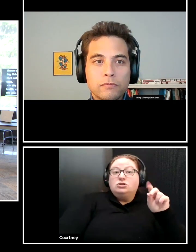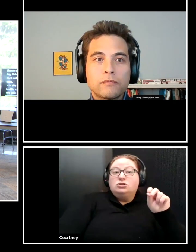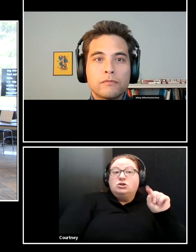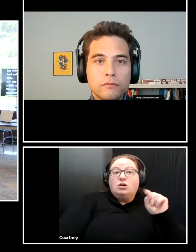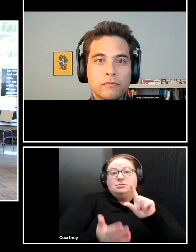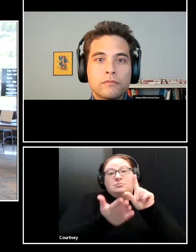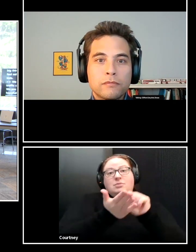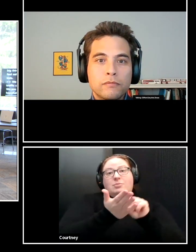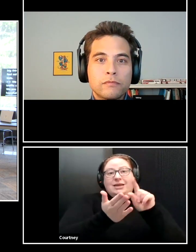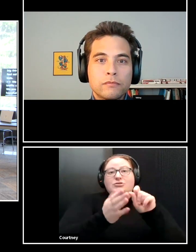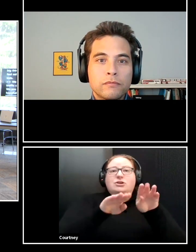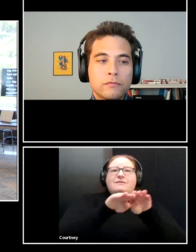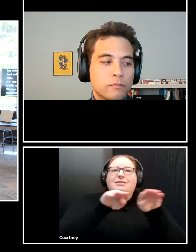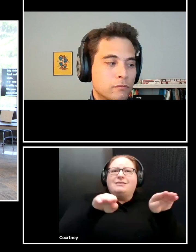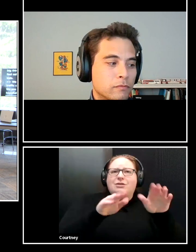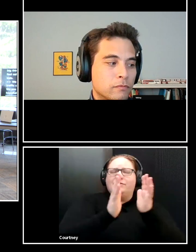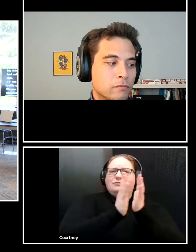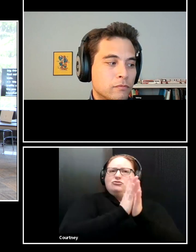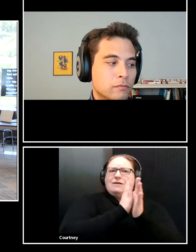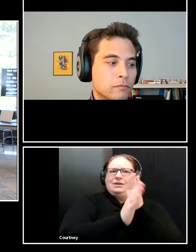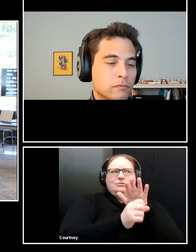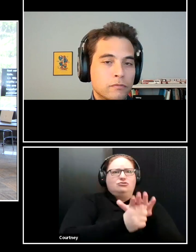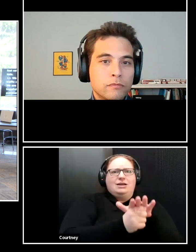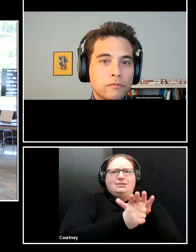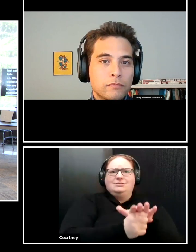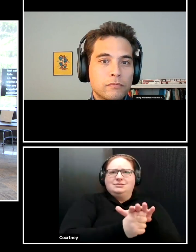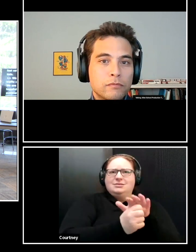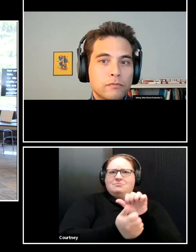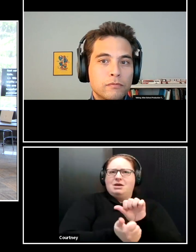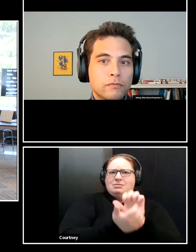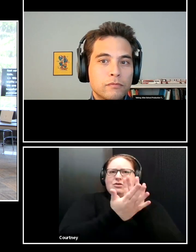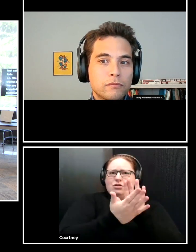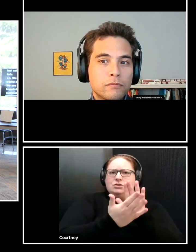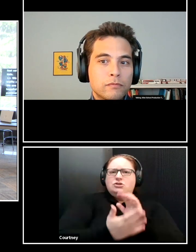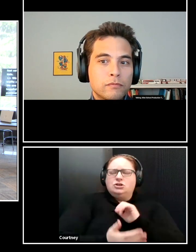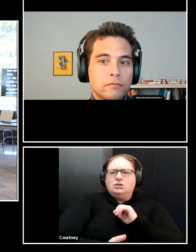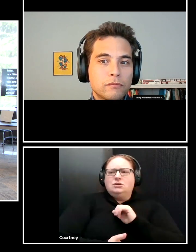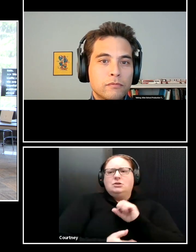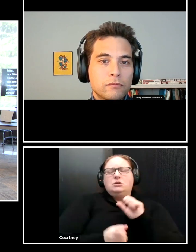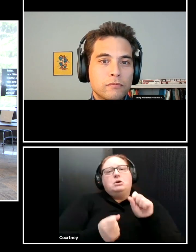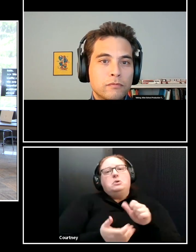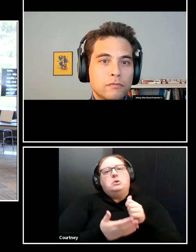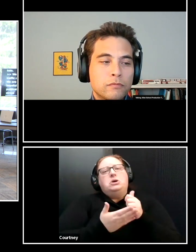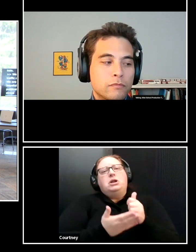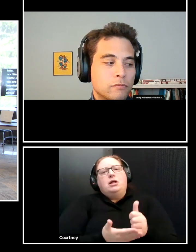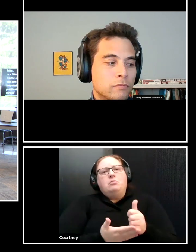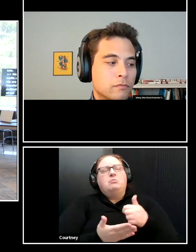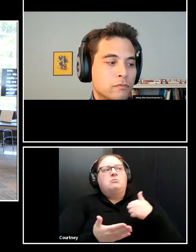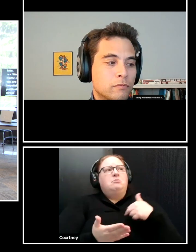uh level of traffic stress uh methodology that um could help us kind of really incorporate different